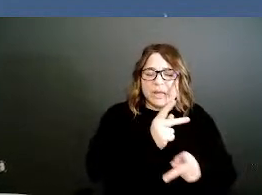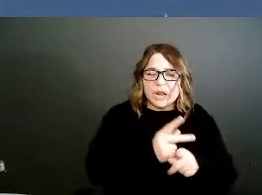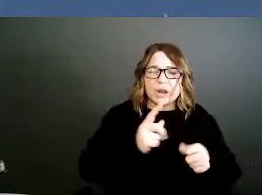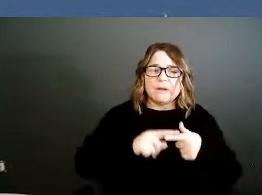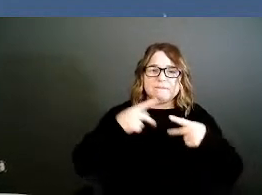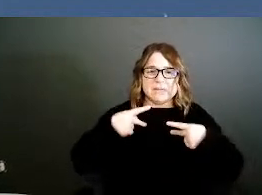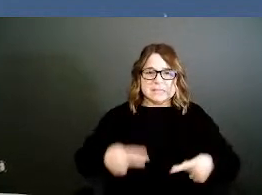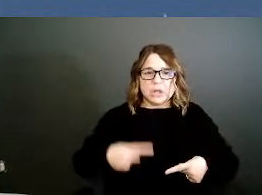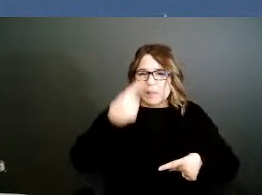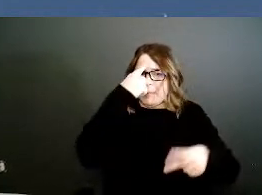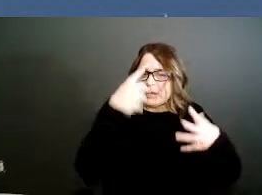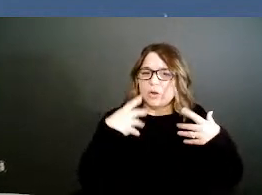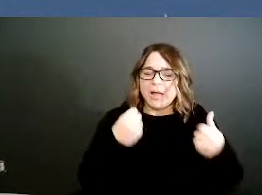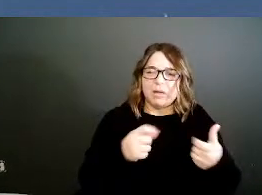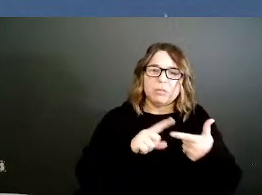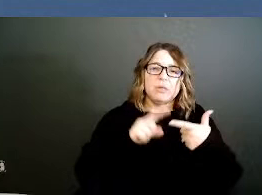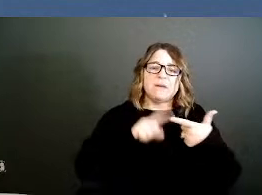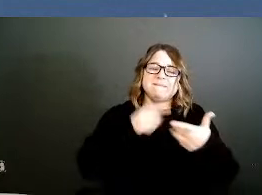THE INDIVIDUALS AND COMMUNITIES NEED SUPPORT NOW.